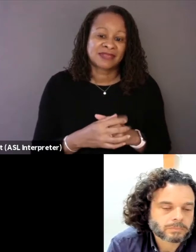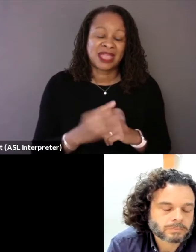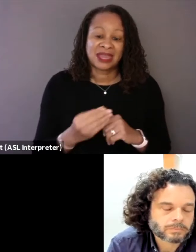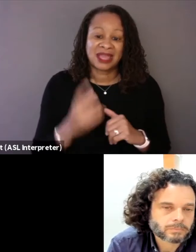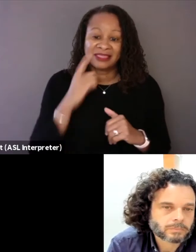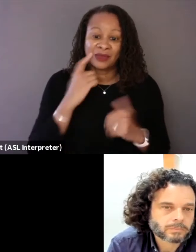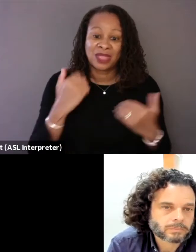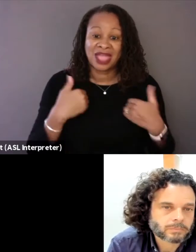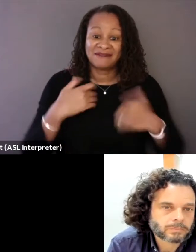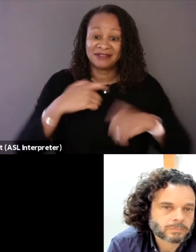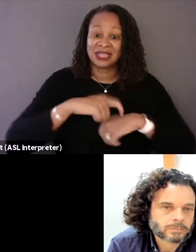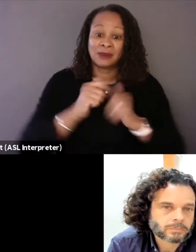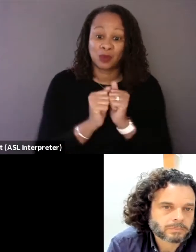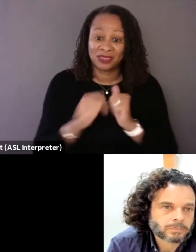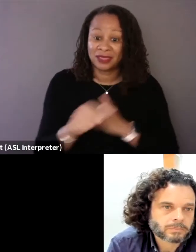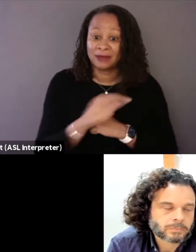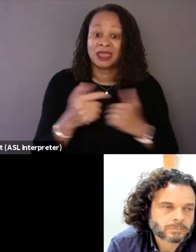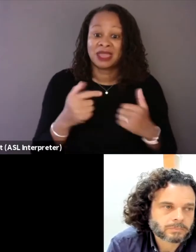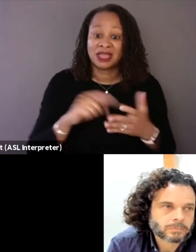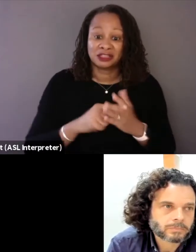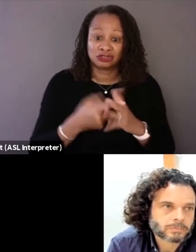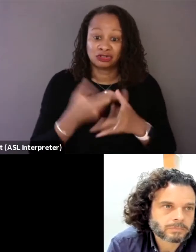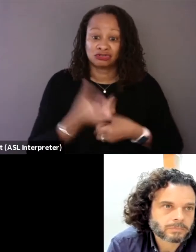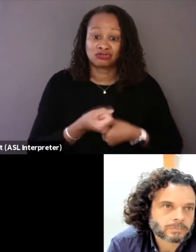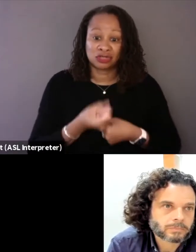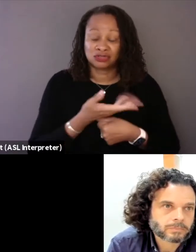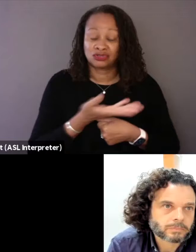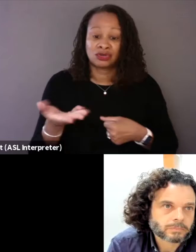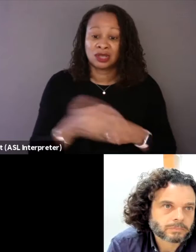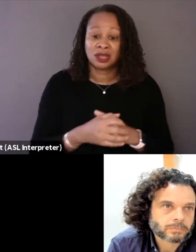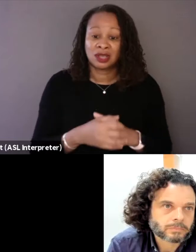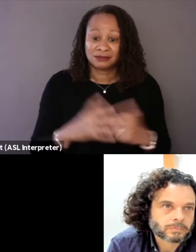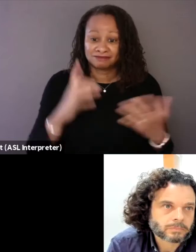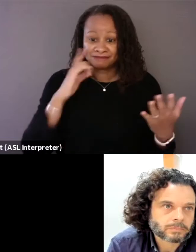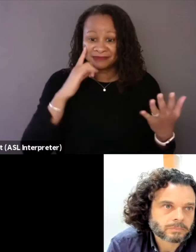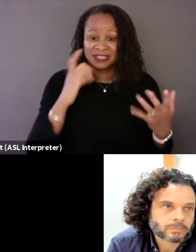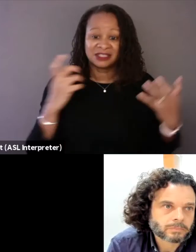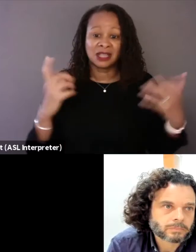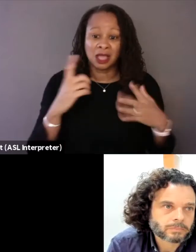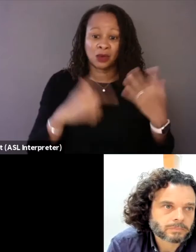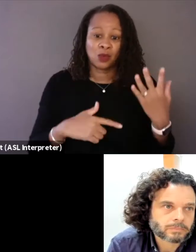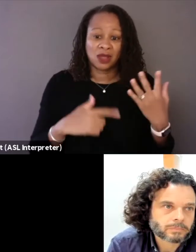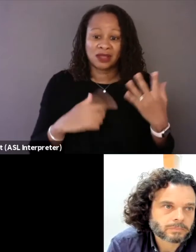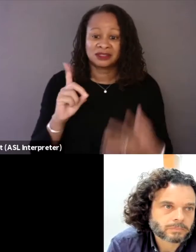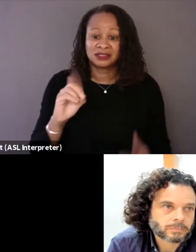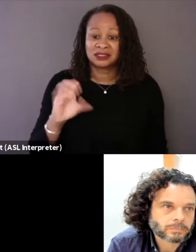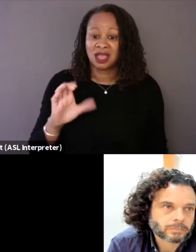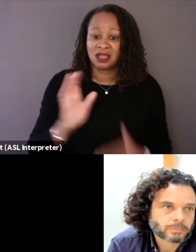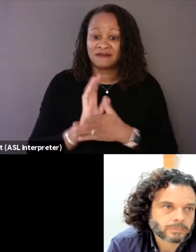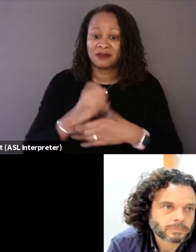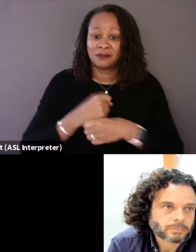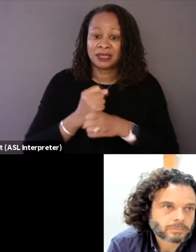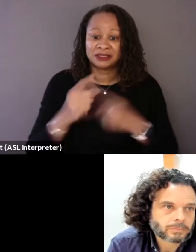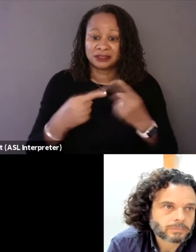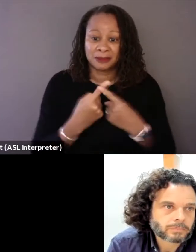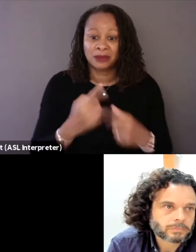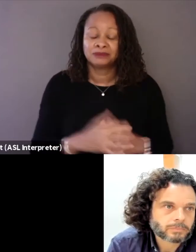that they start to trust you. I honestly think that's a lot of what doc film making is about when you're coming into that is, it's just sort of,